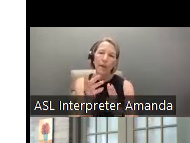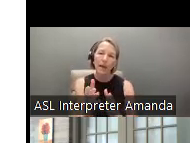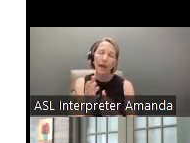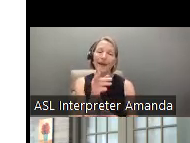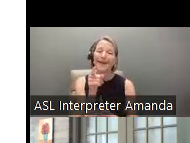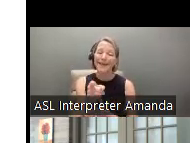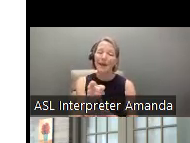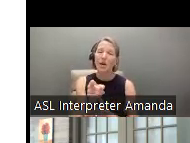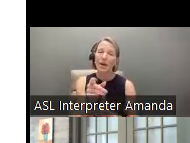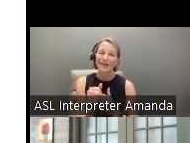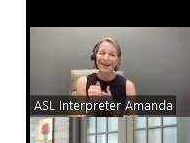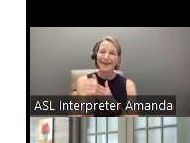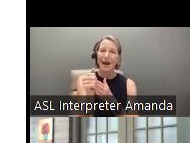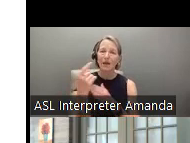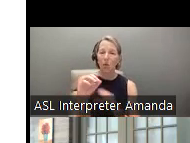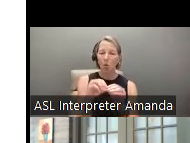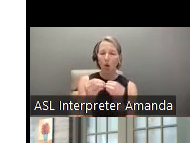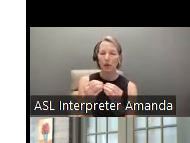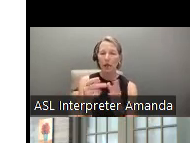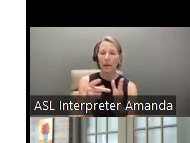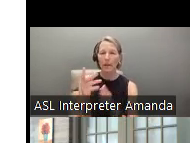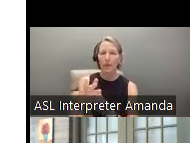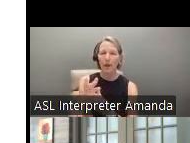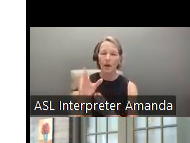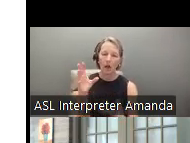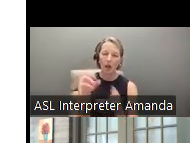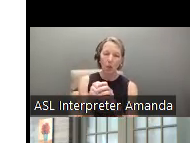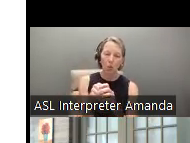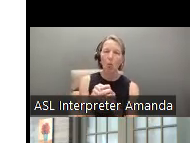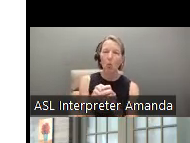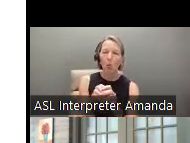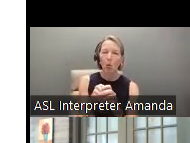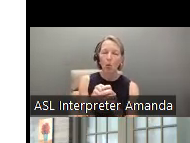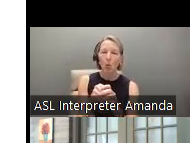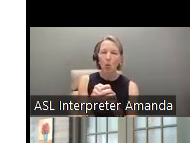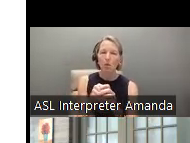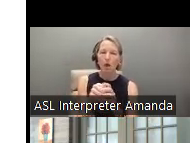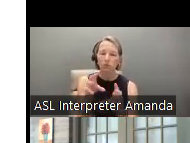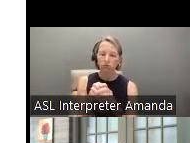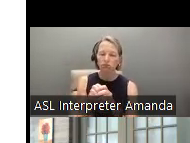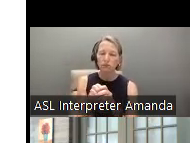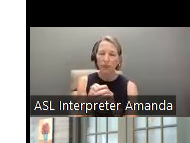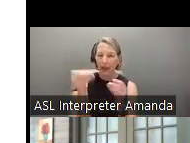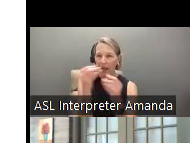a guide for organizational payees that cover um that will cover information from Social Security